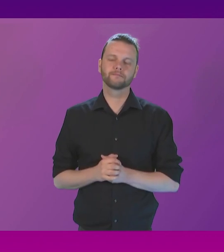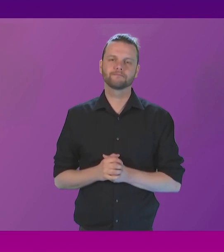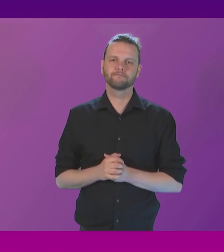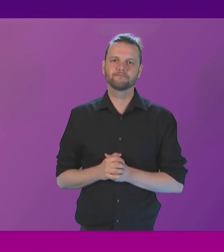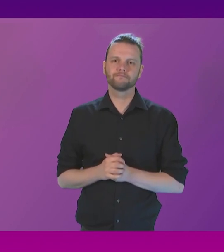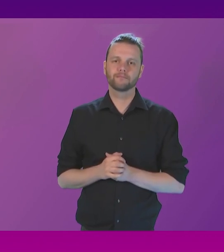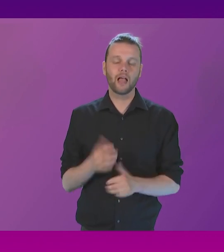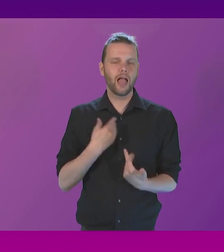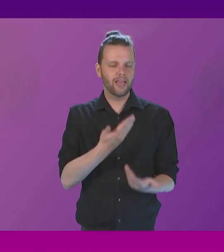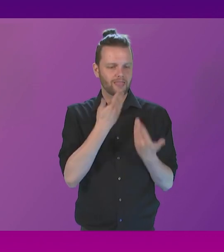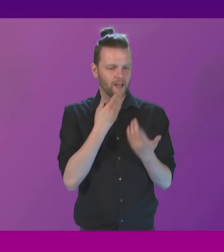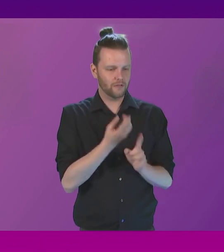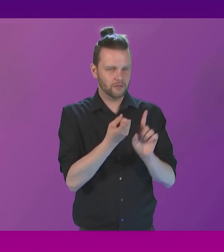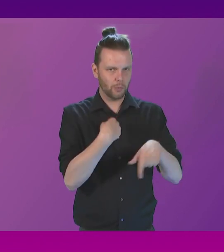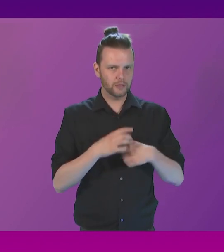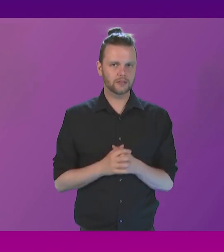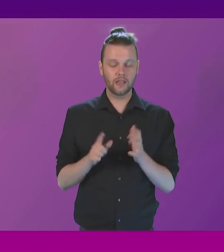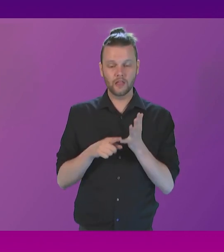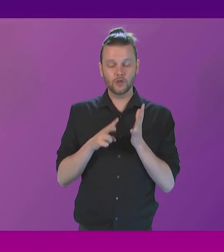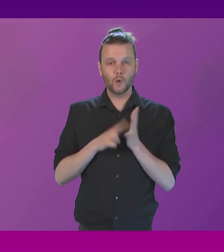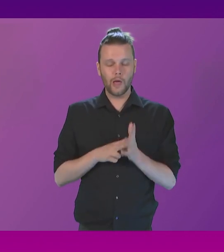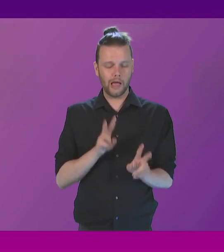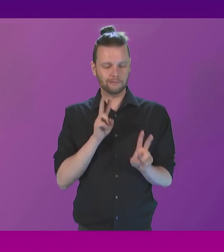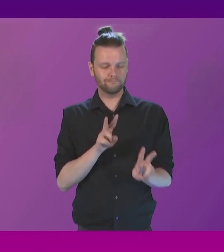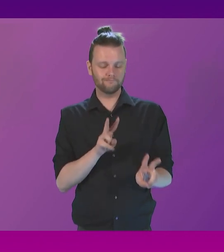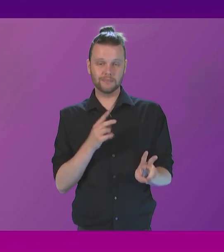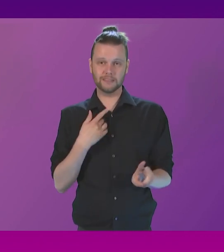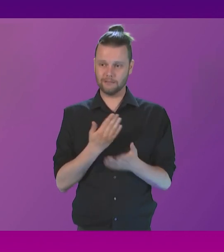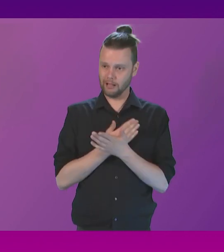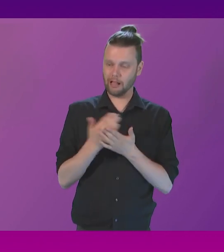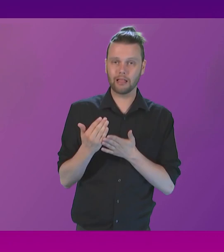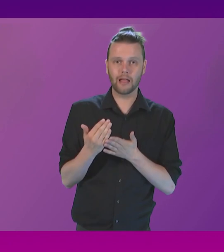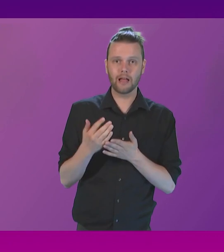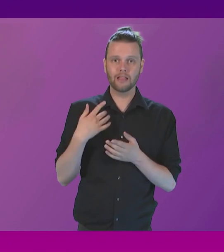The UN’s observations make it clear that the prohibition of marriage for children under